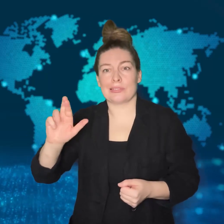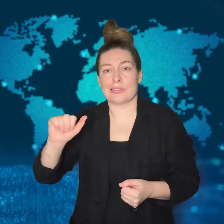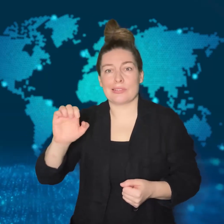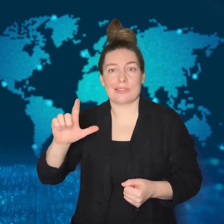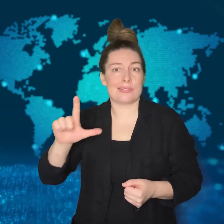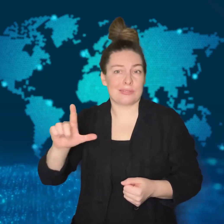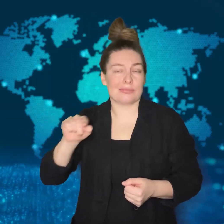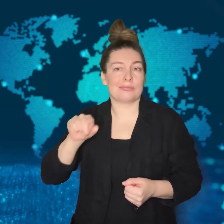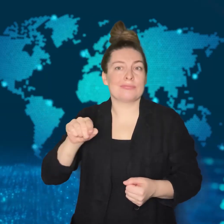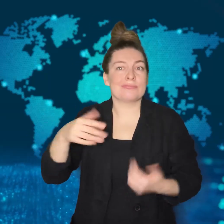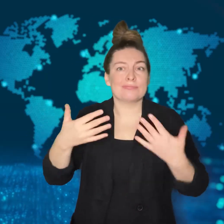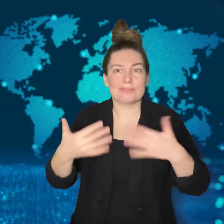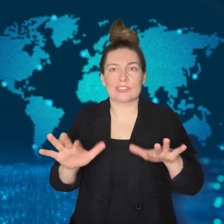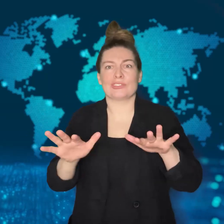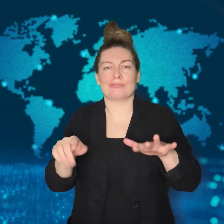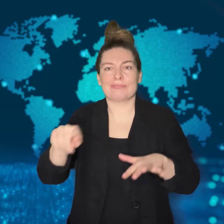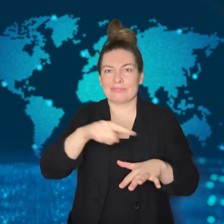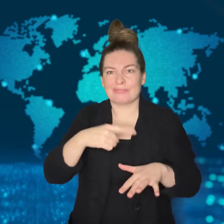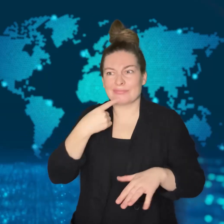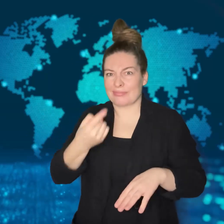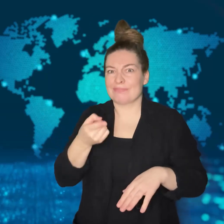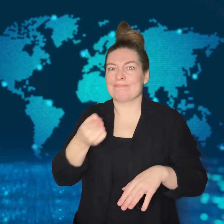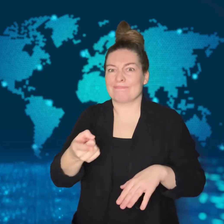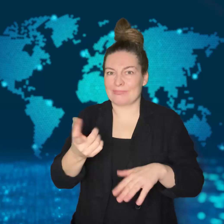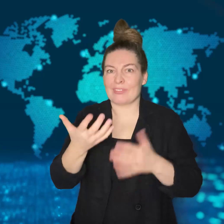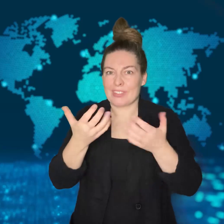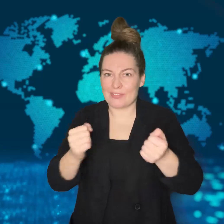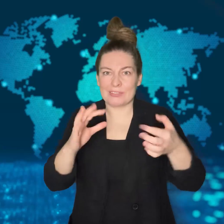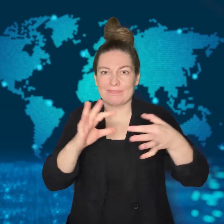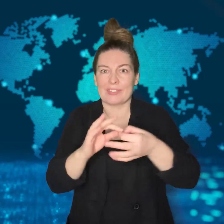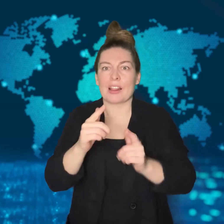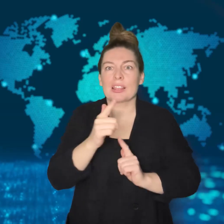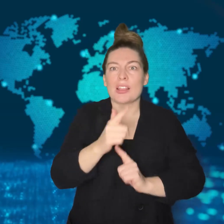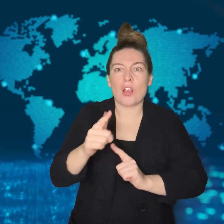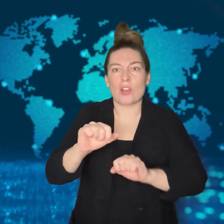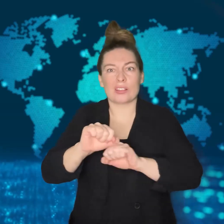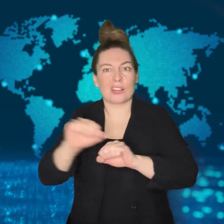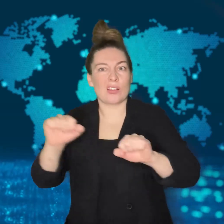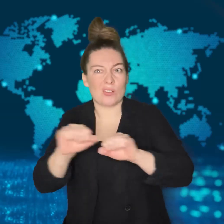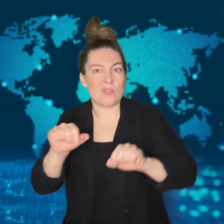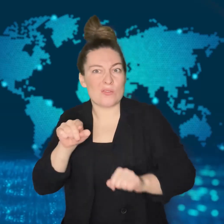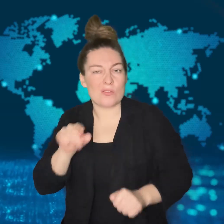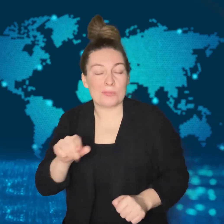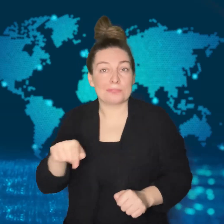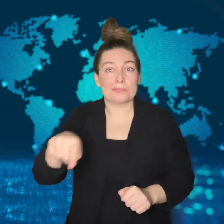in Melbourne on Friday morning.